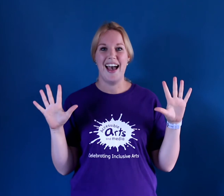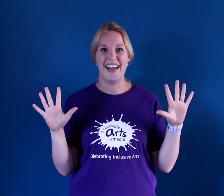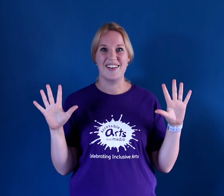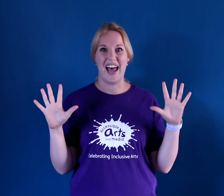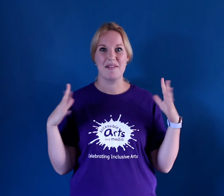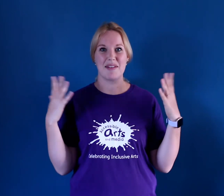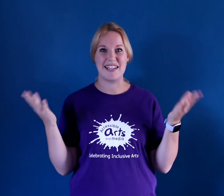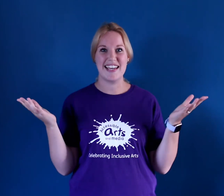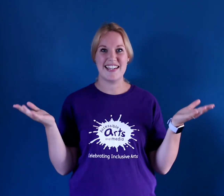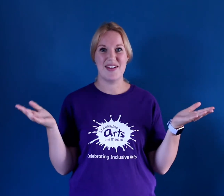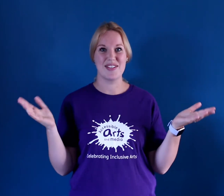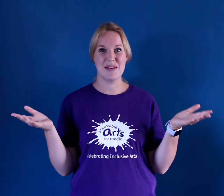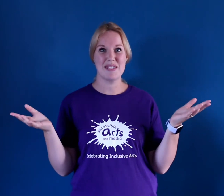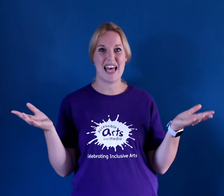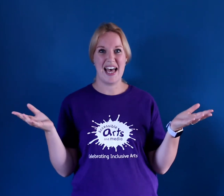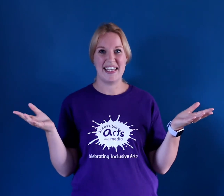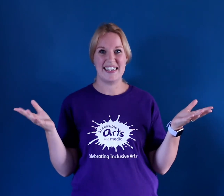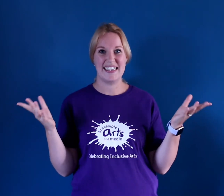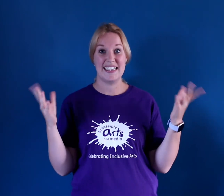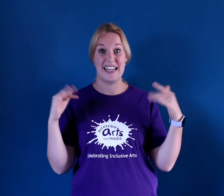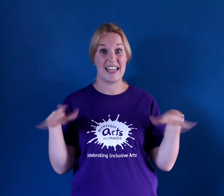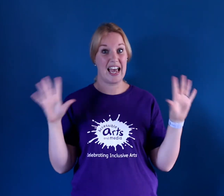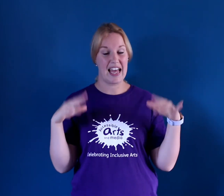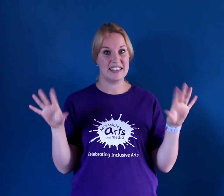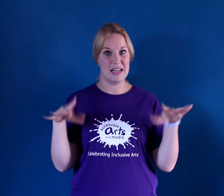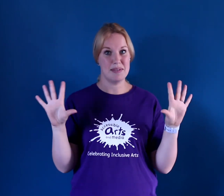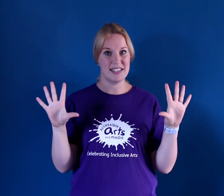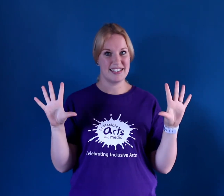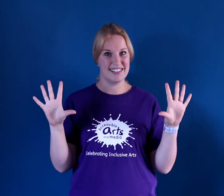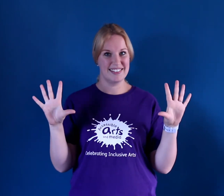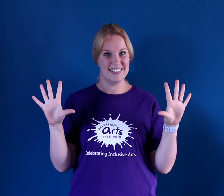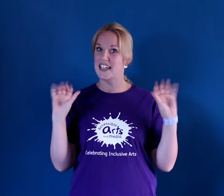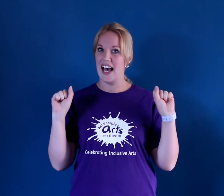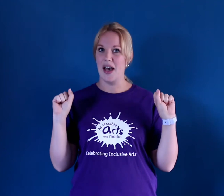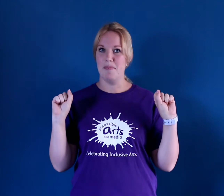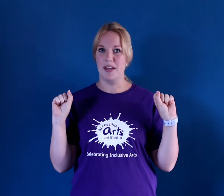and I’m going to be teaching you some signing hand shapes.